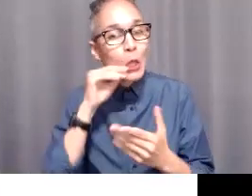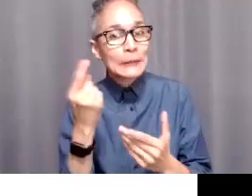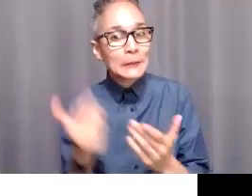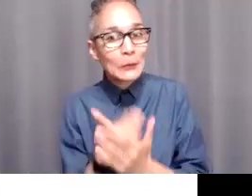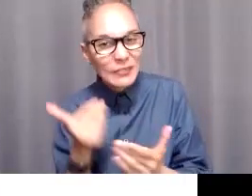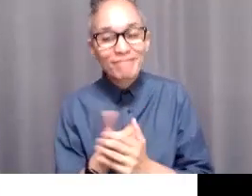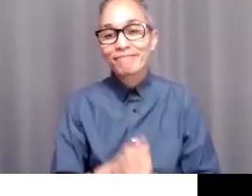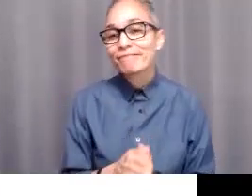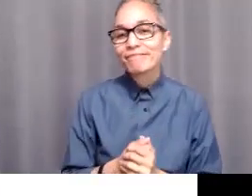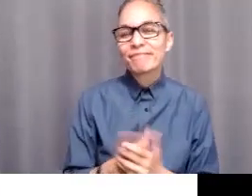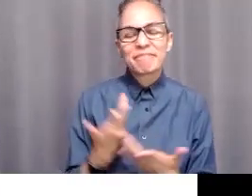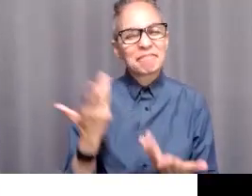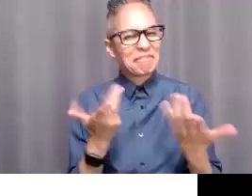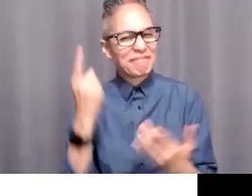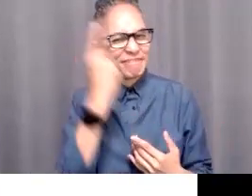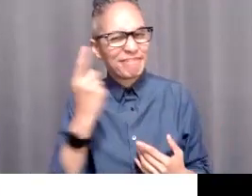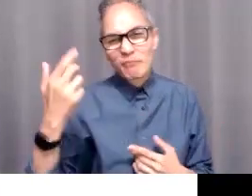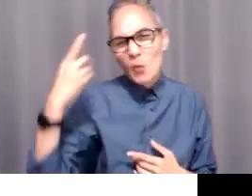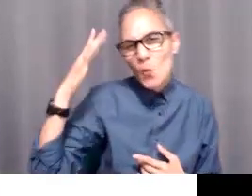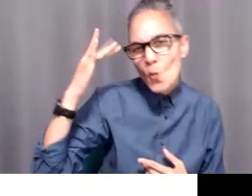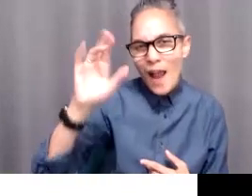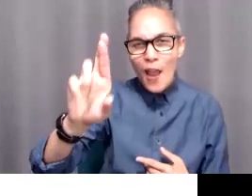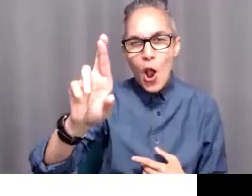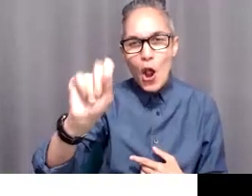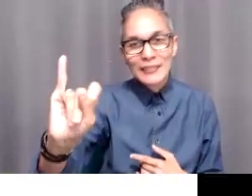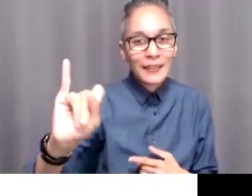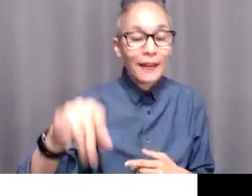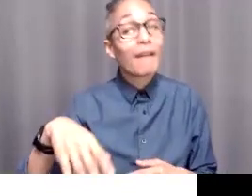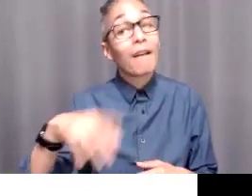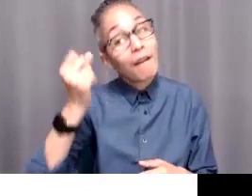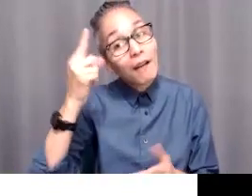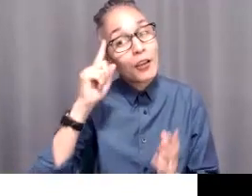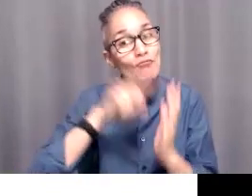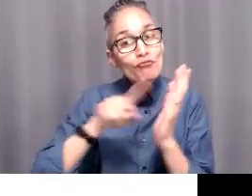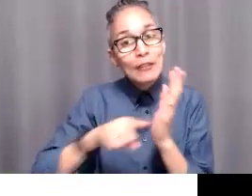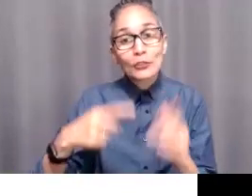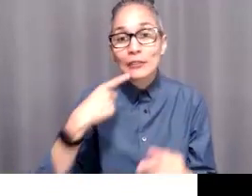So why RSI? So when we look at the research, for online courses,